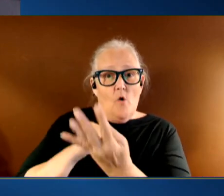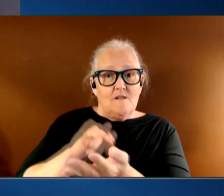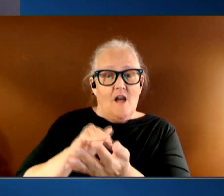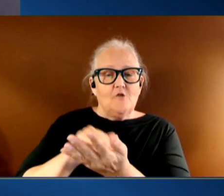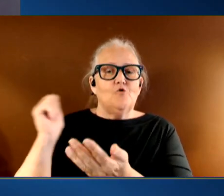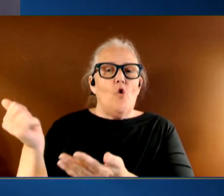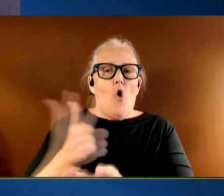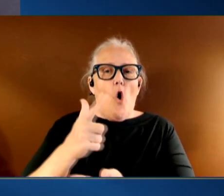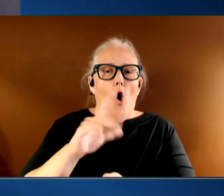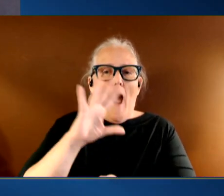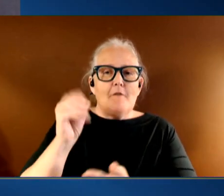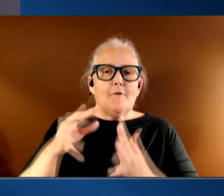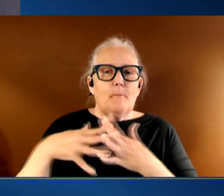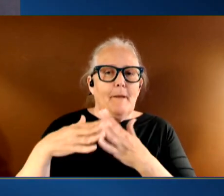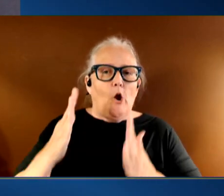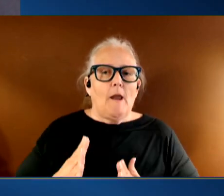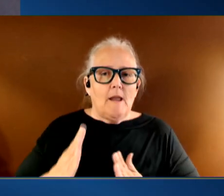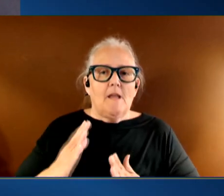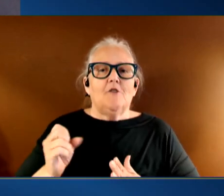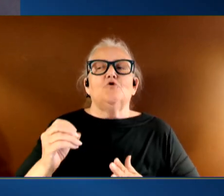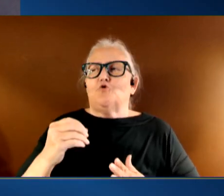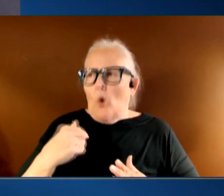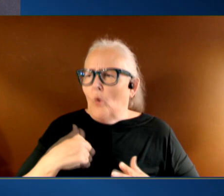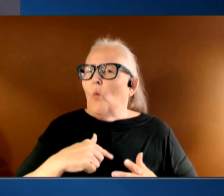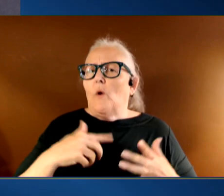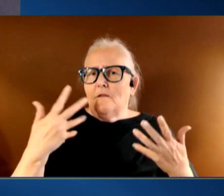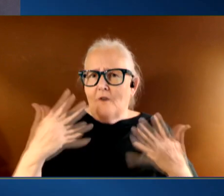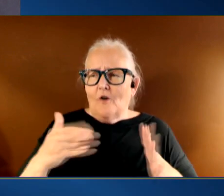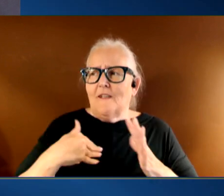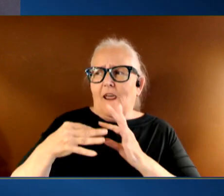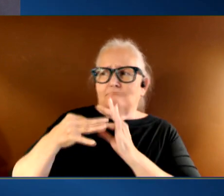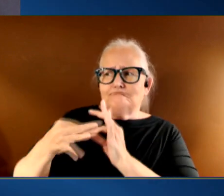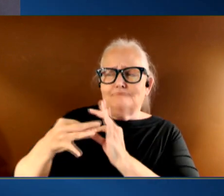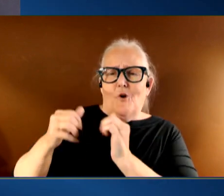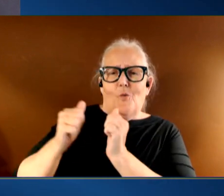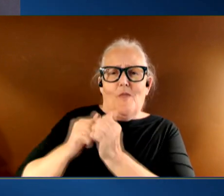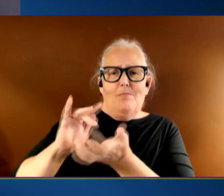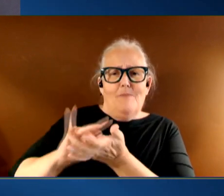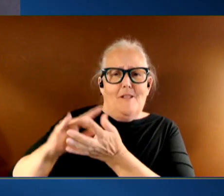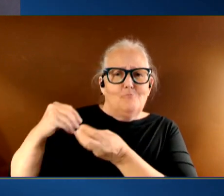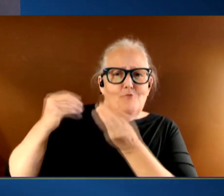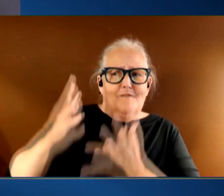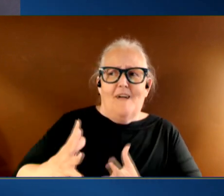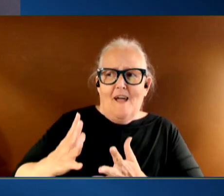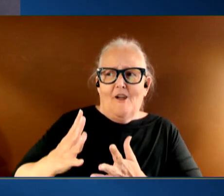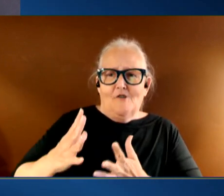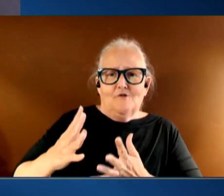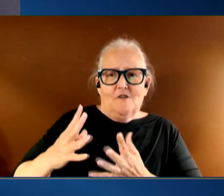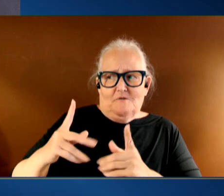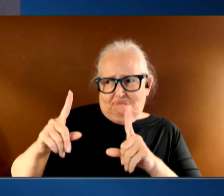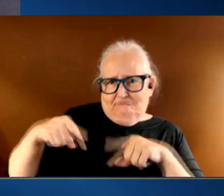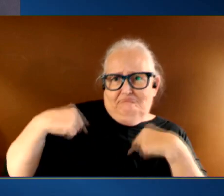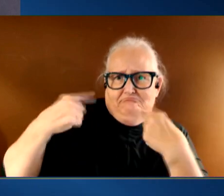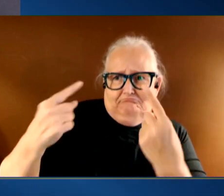we've had a relationship with providers throughout our tenure as an organization